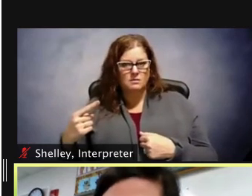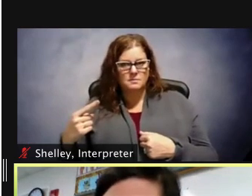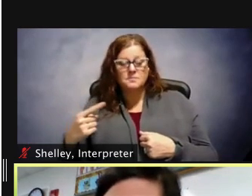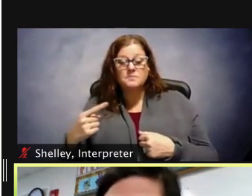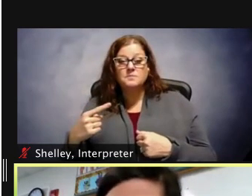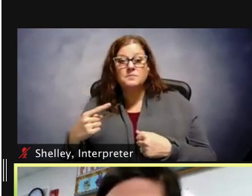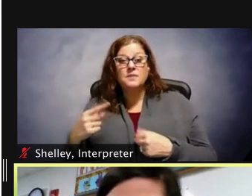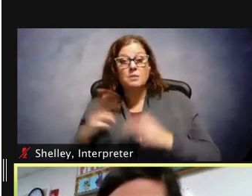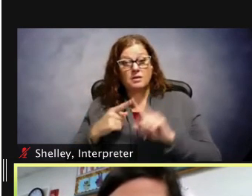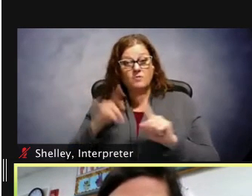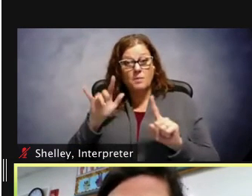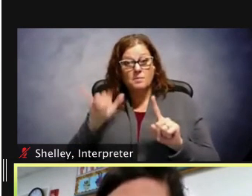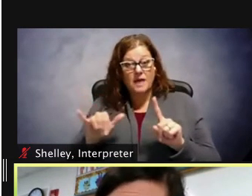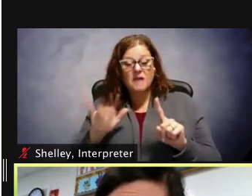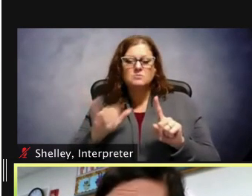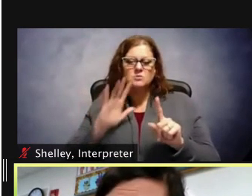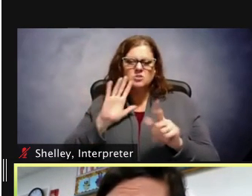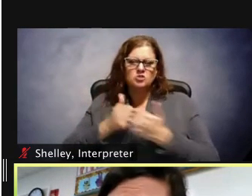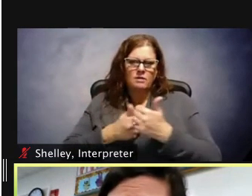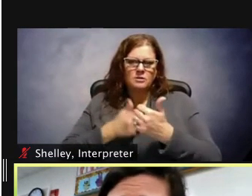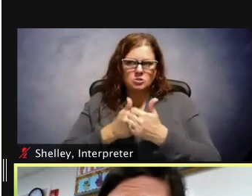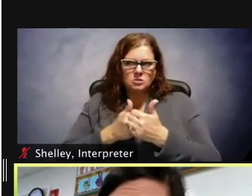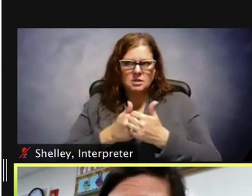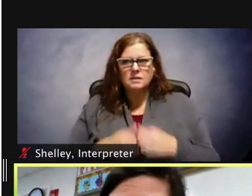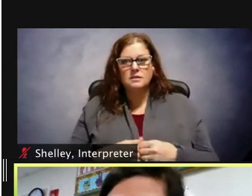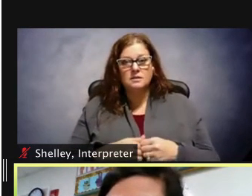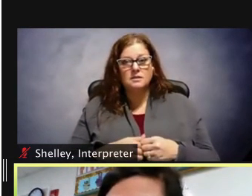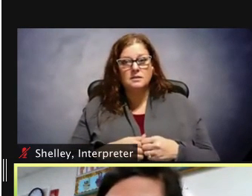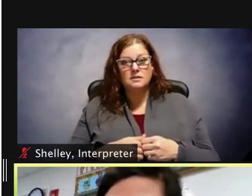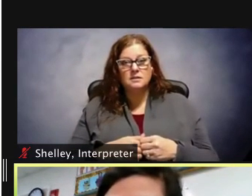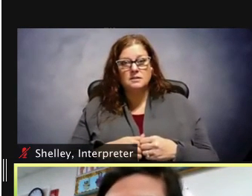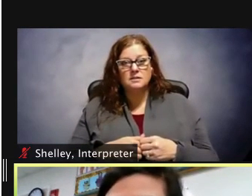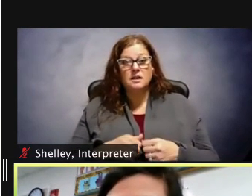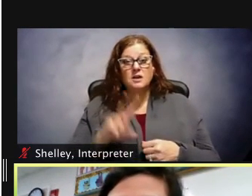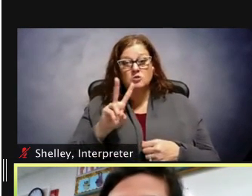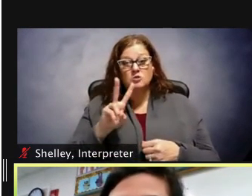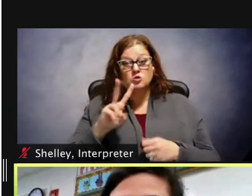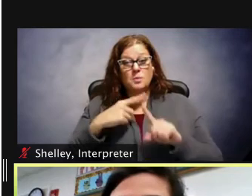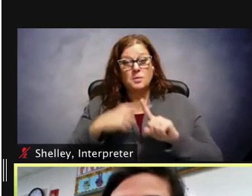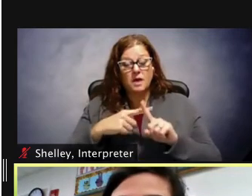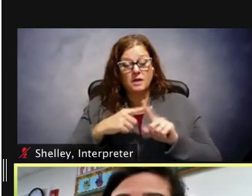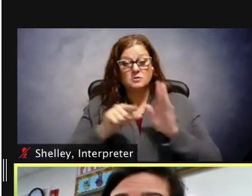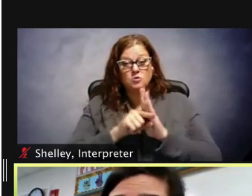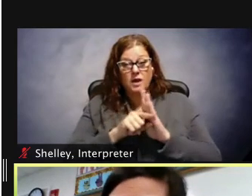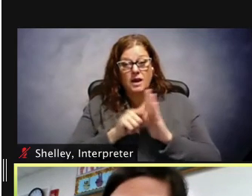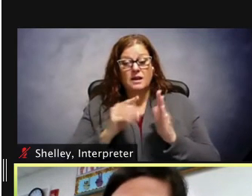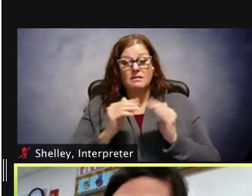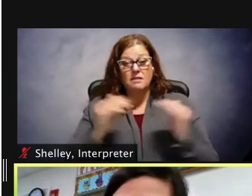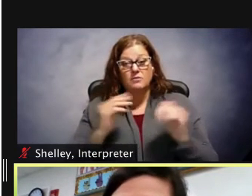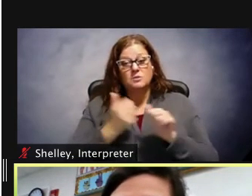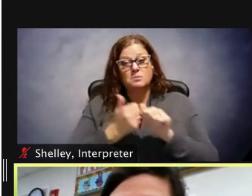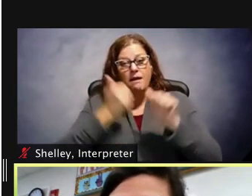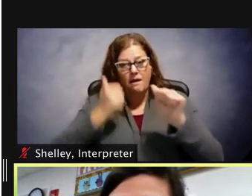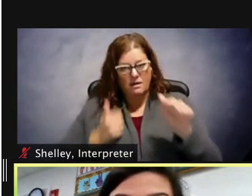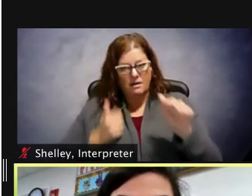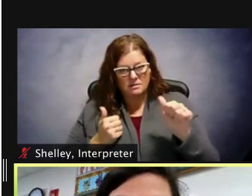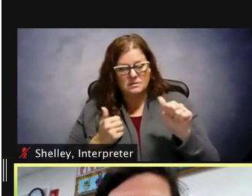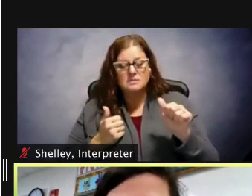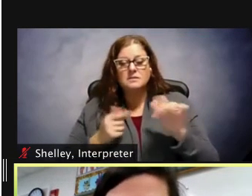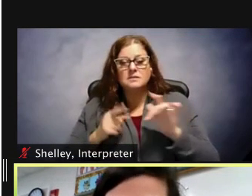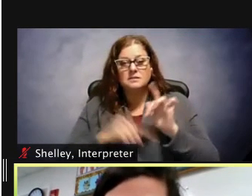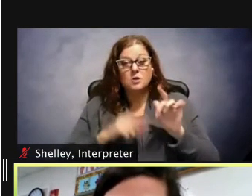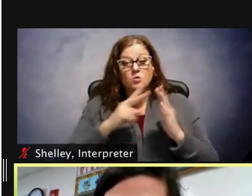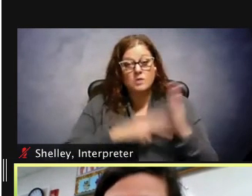was definitely a challenge. He was 2+ grade levels behind. Had deficiencies in both reading and math.